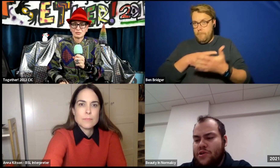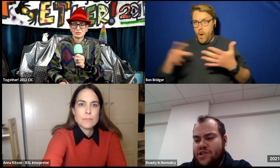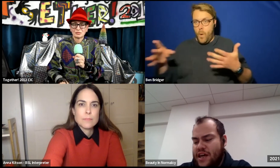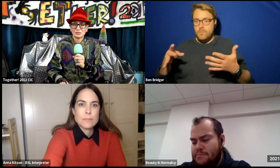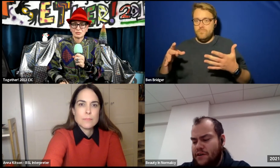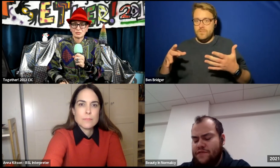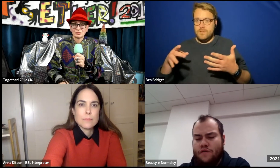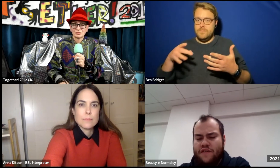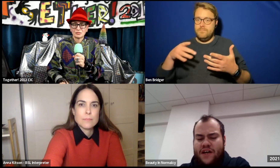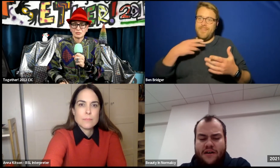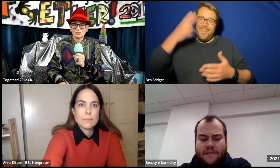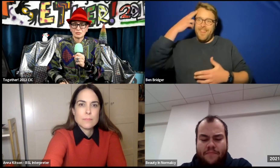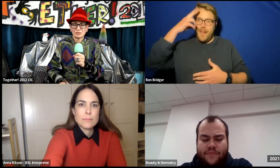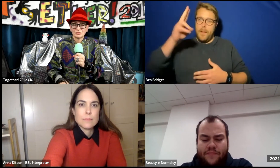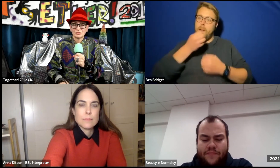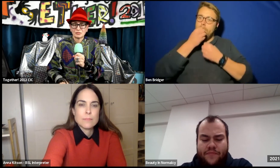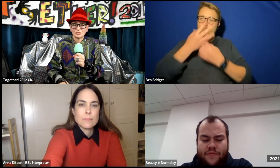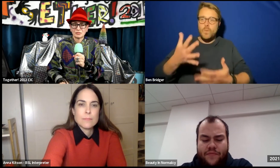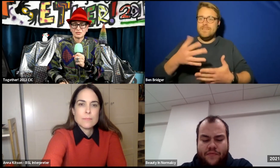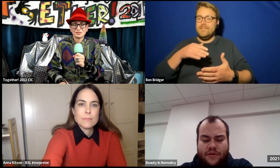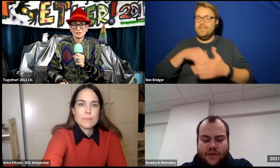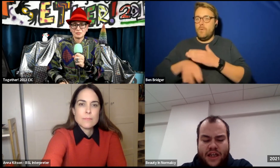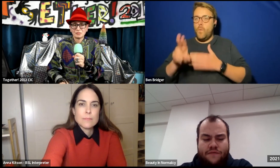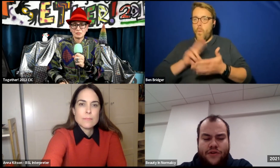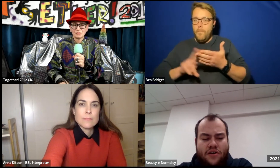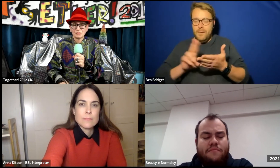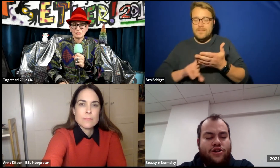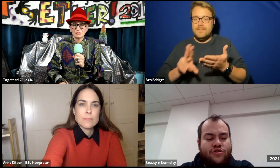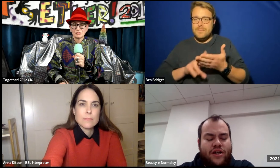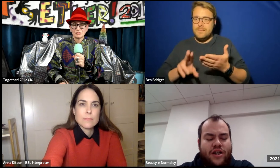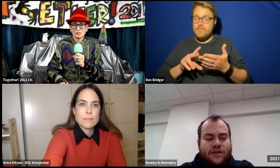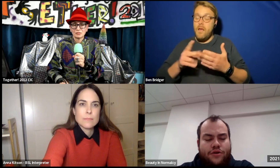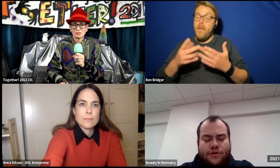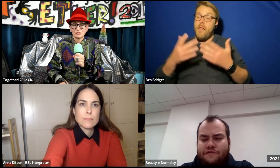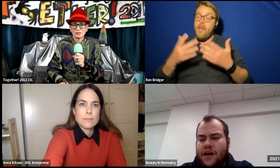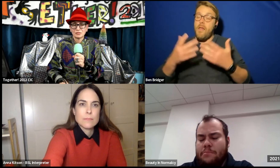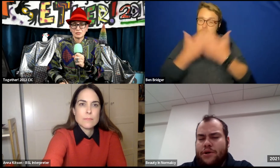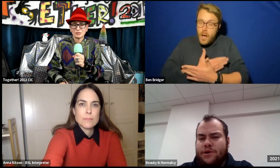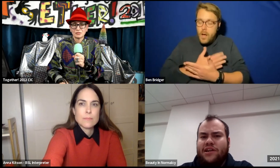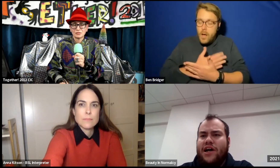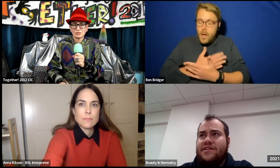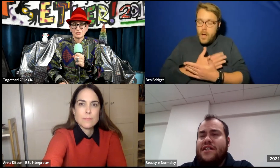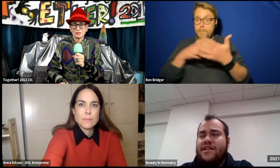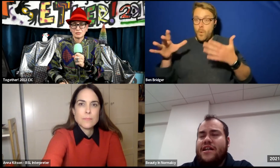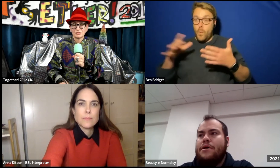normalcy, and photography, even in the darkest of poetry you can find beauty